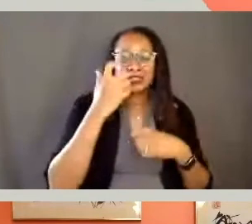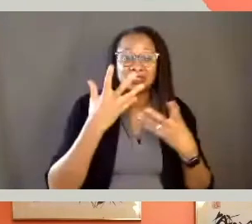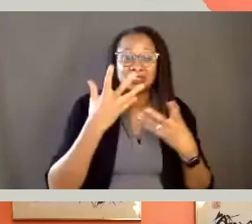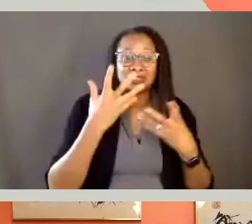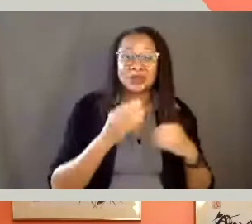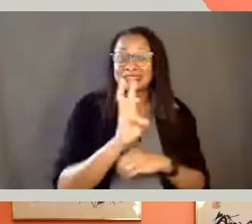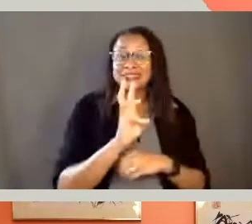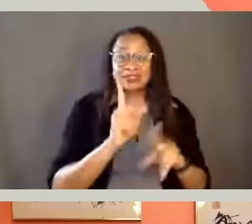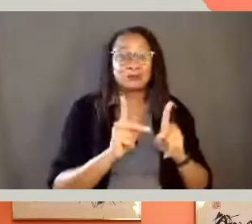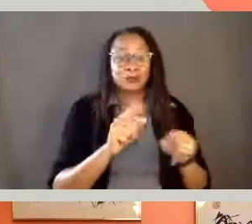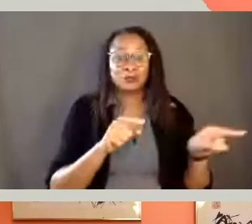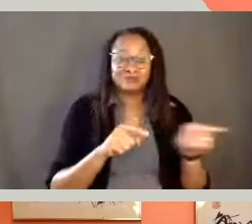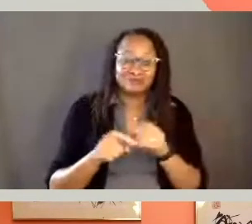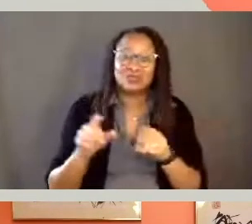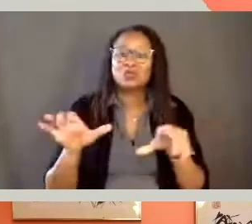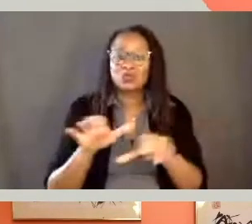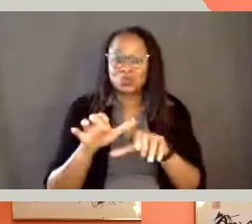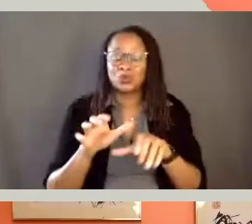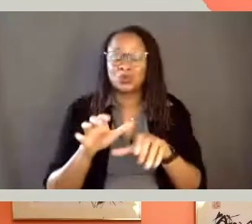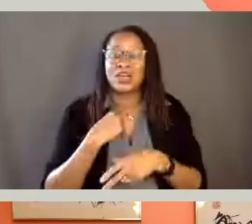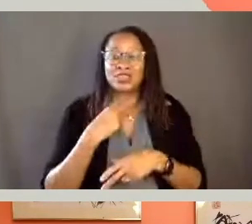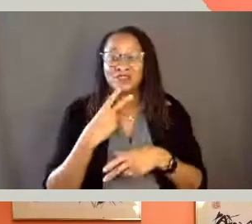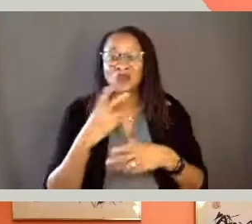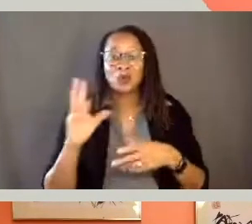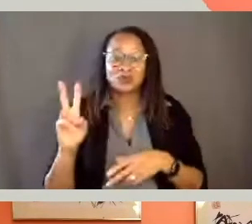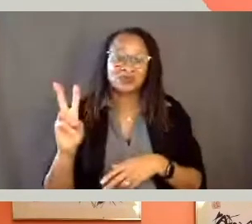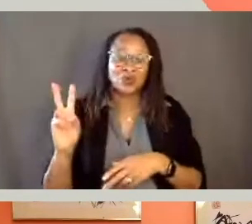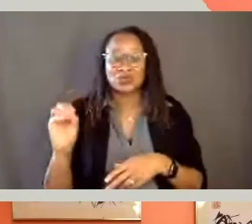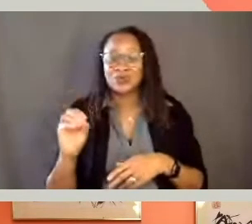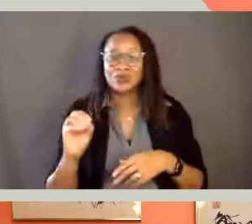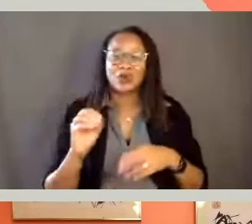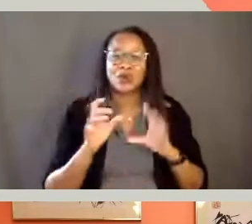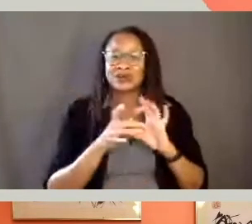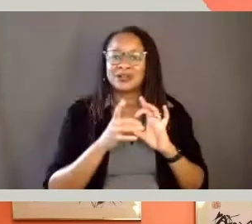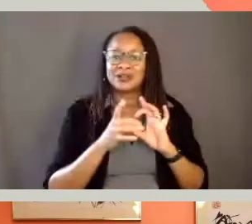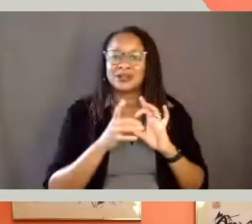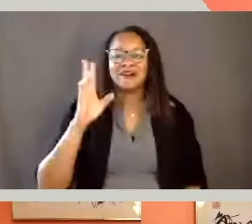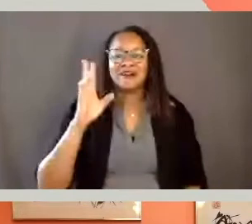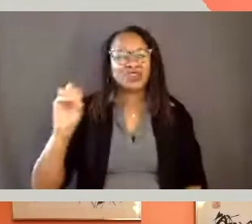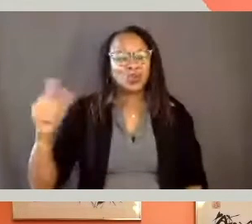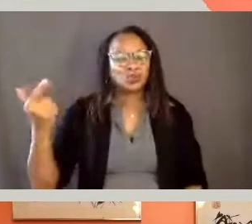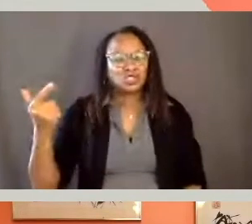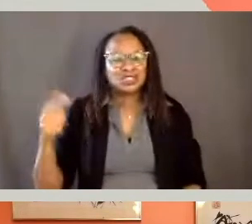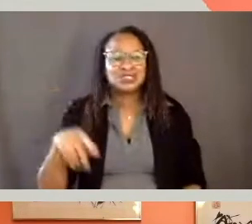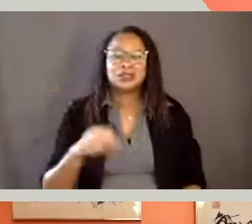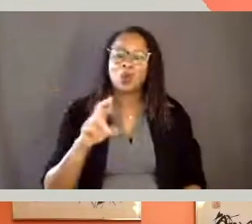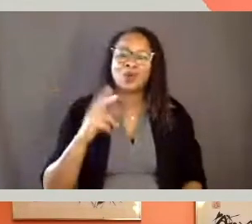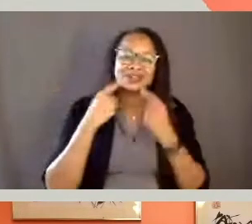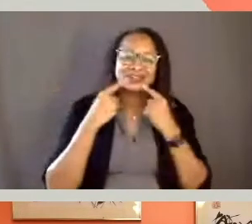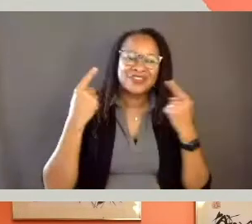do the voice over a disembodied narrator celebrity or something like that.